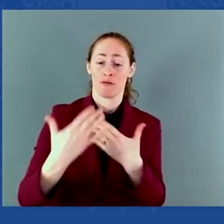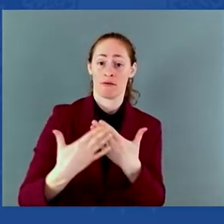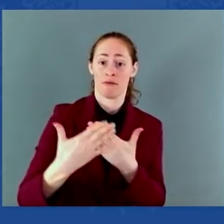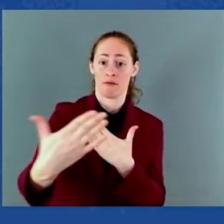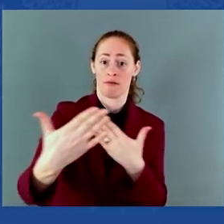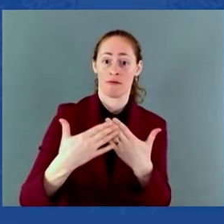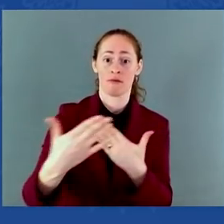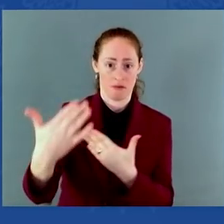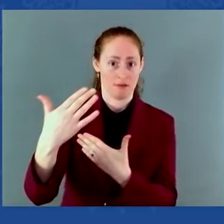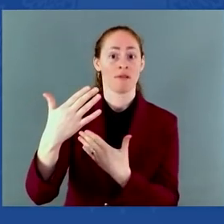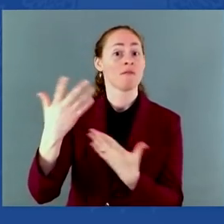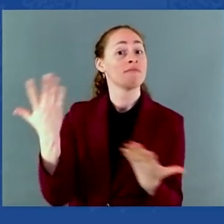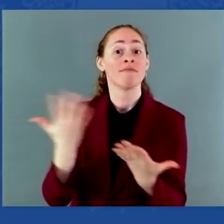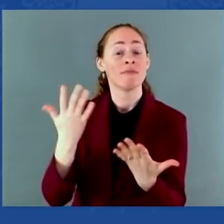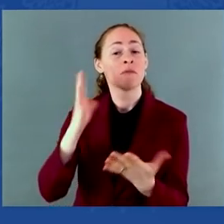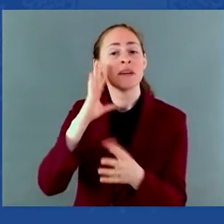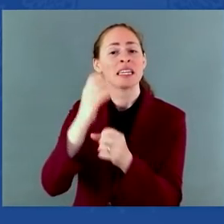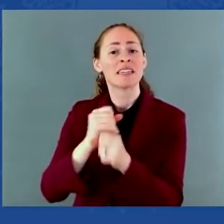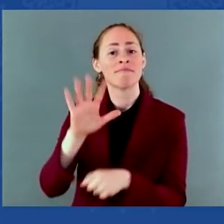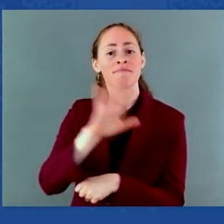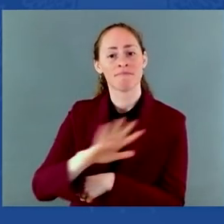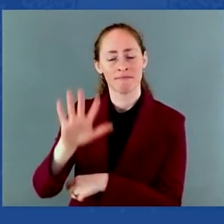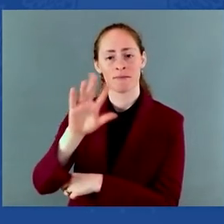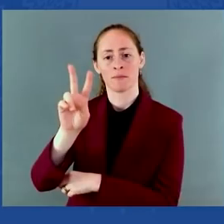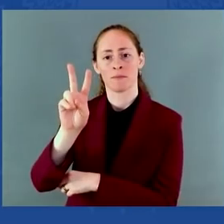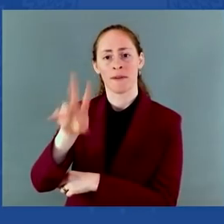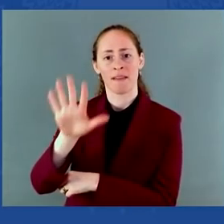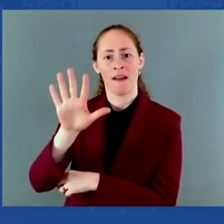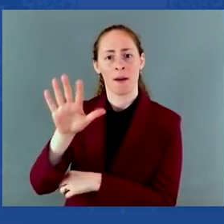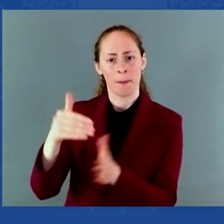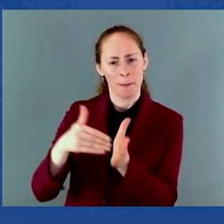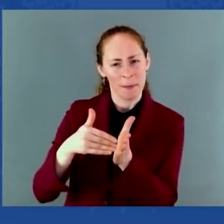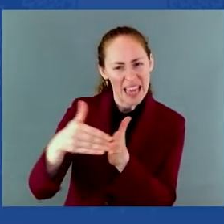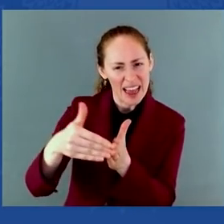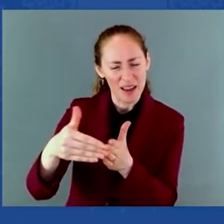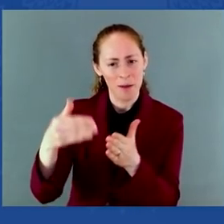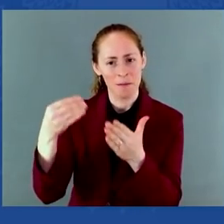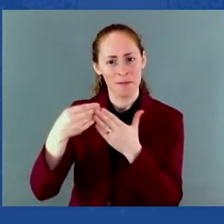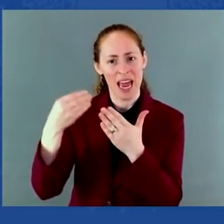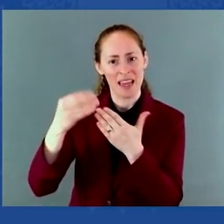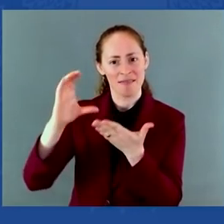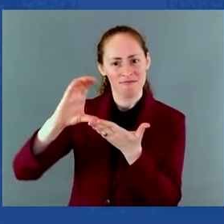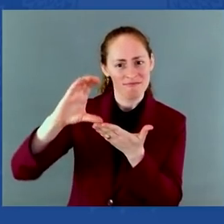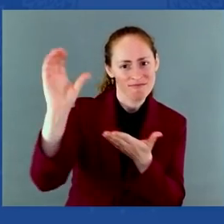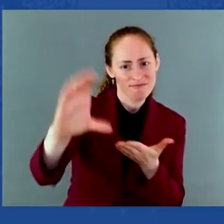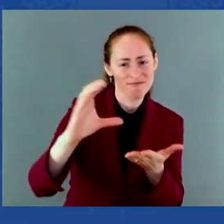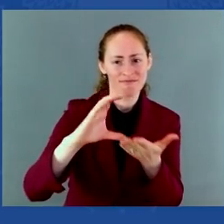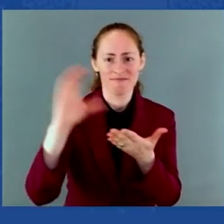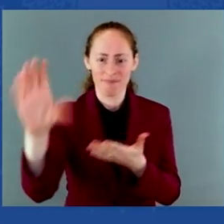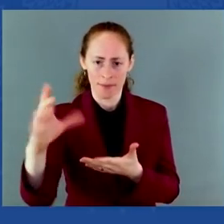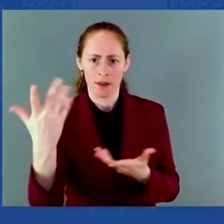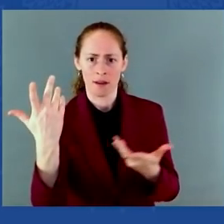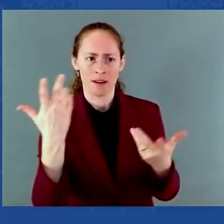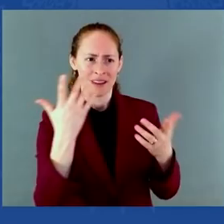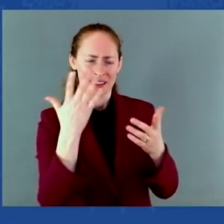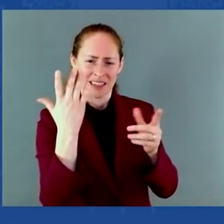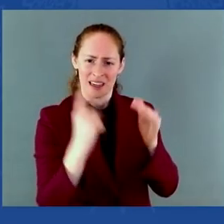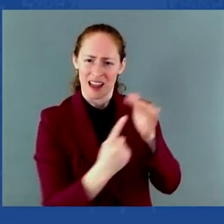dollars which are much needed to address declining condition. The bill also creates a new electric vehicle charging infrastructure program,